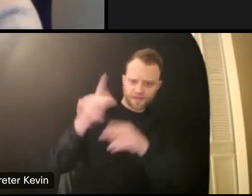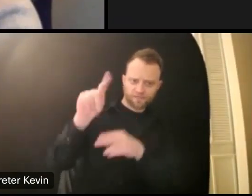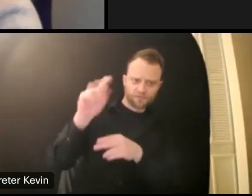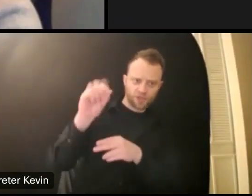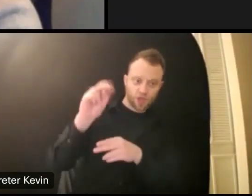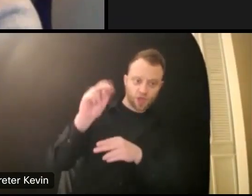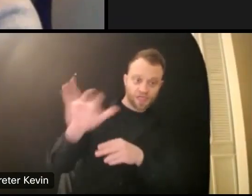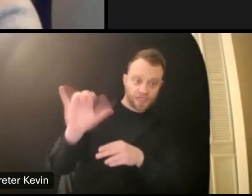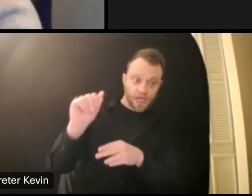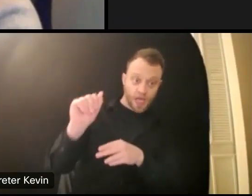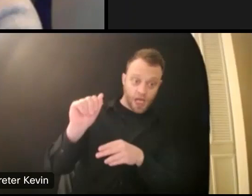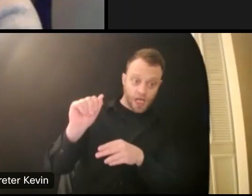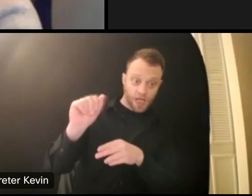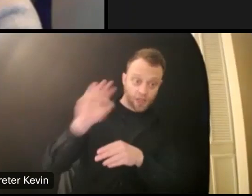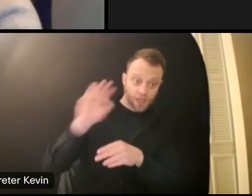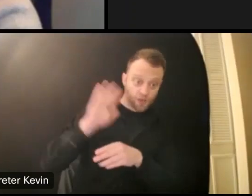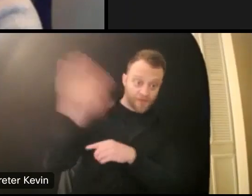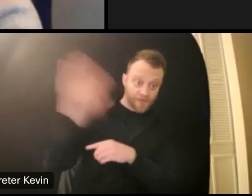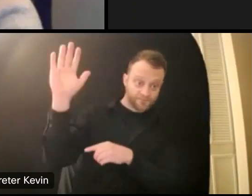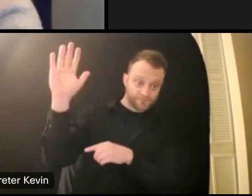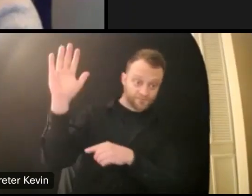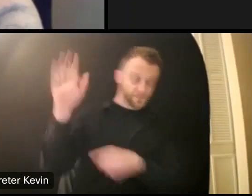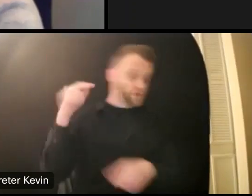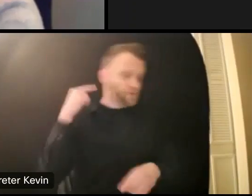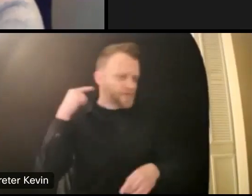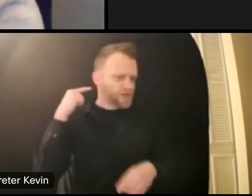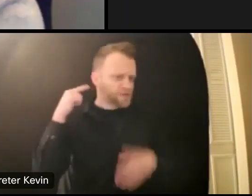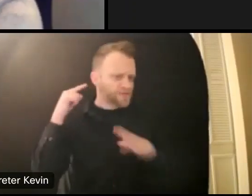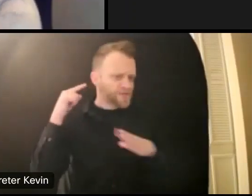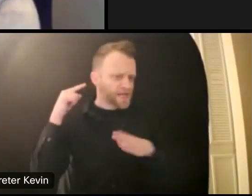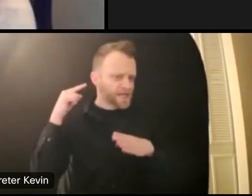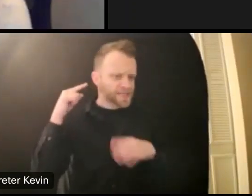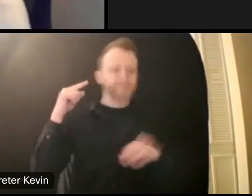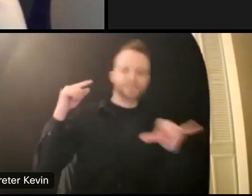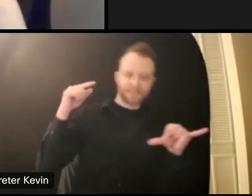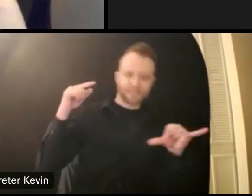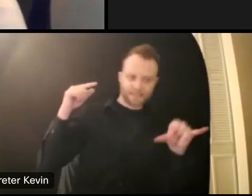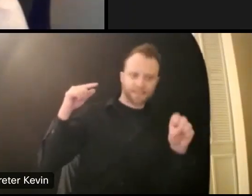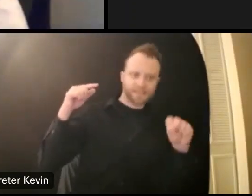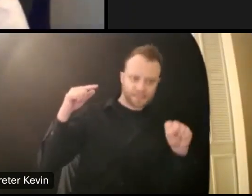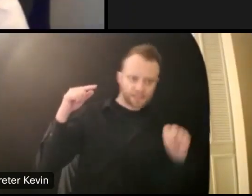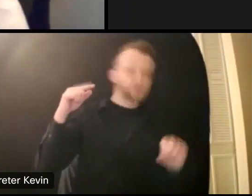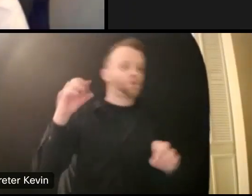can you hear me okay? (Fast) We can. (Crawford) Okay, perfect. Thank you so much. I have to second